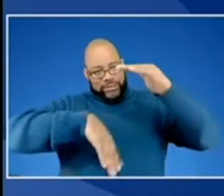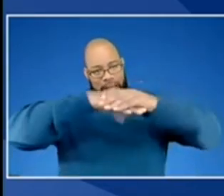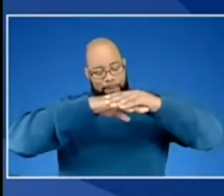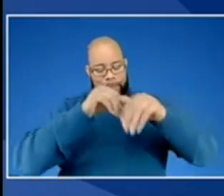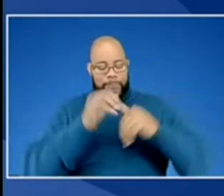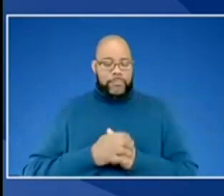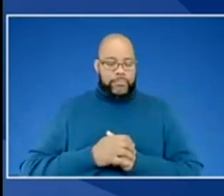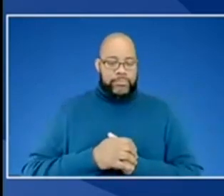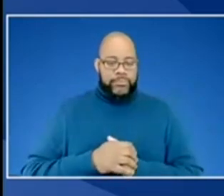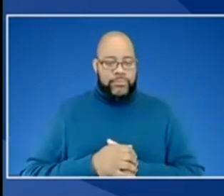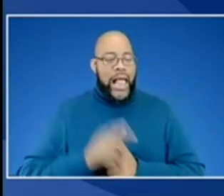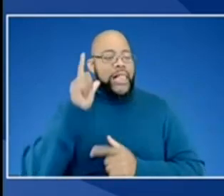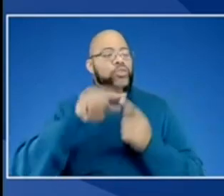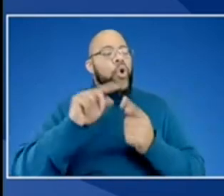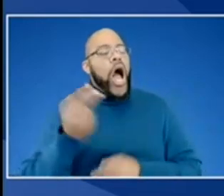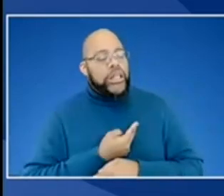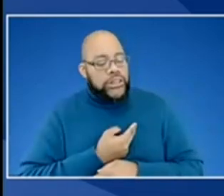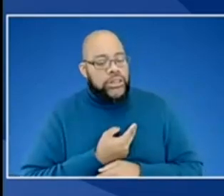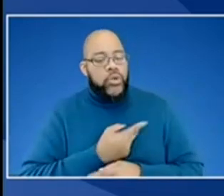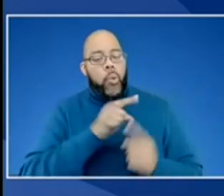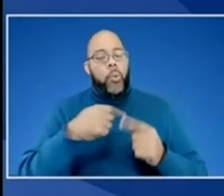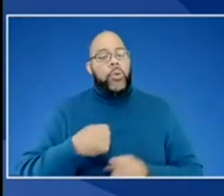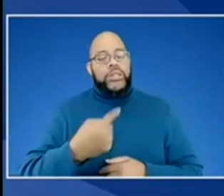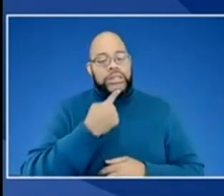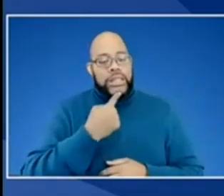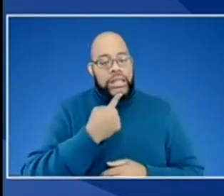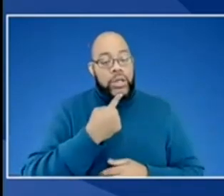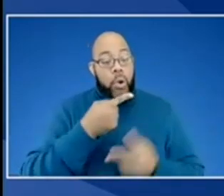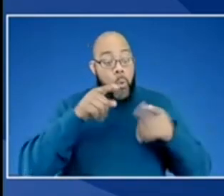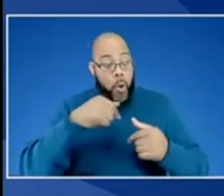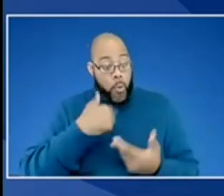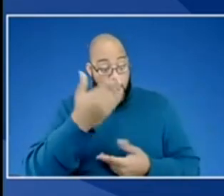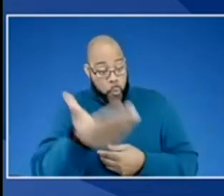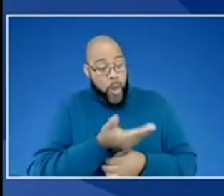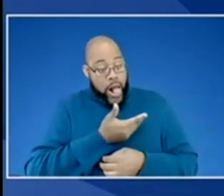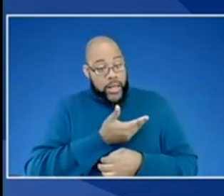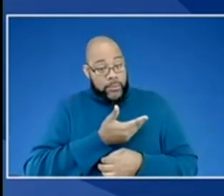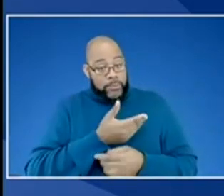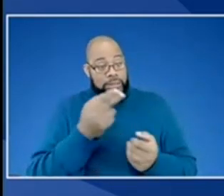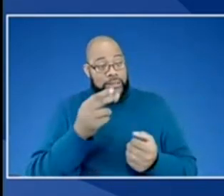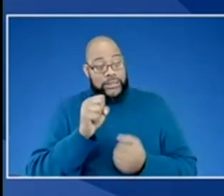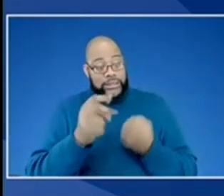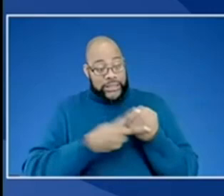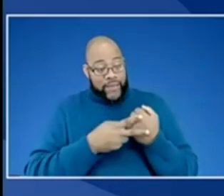Listen to us when we say while we welcome the saving on valuable education repayment